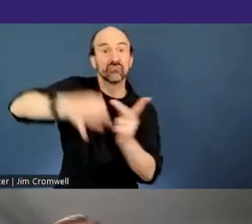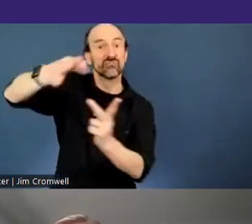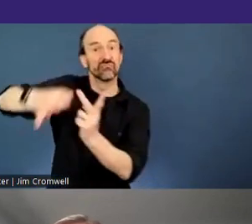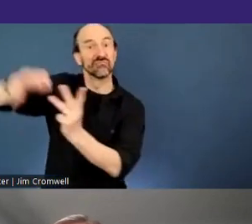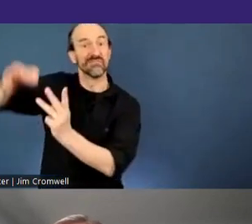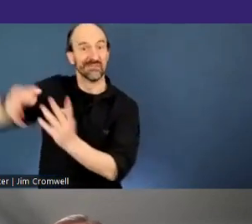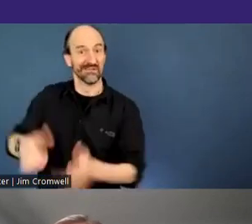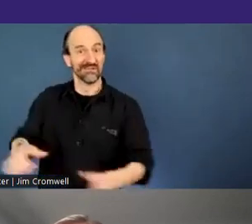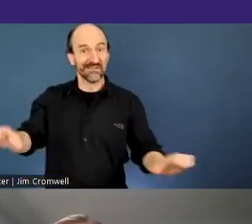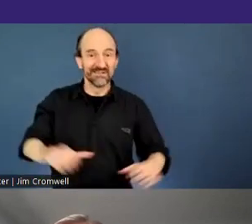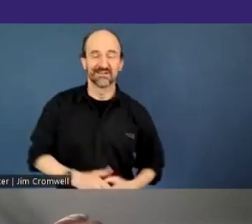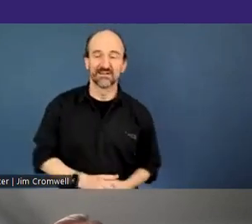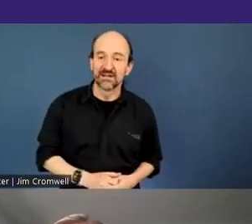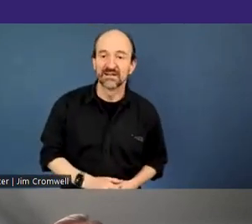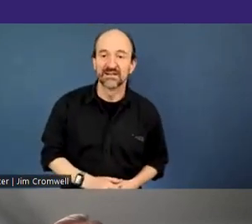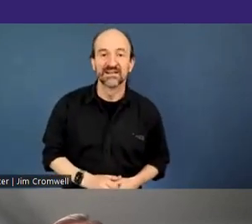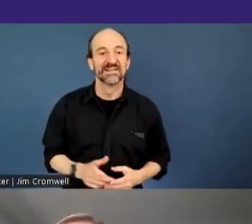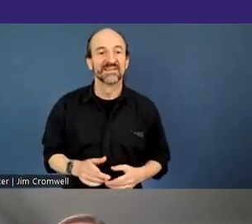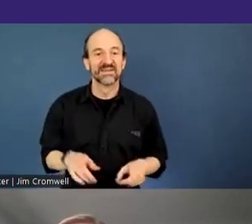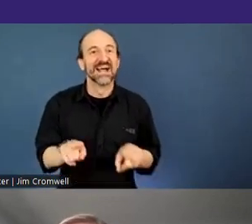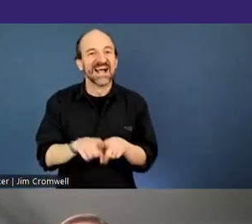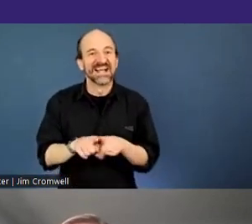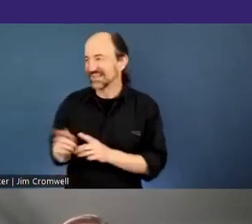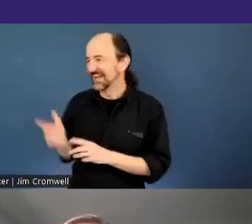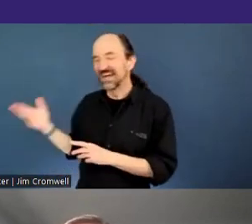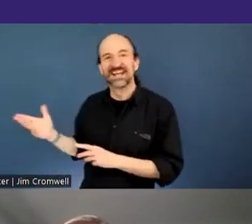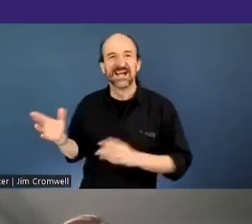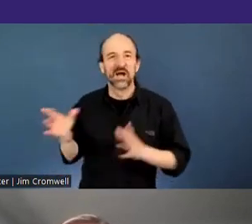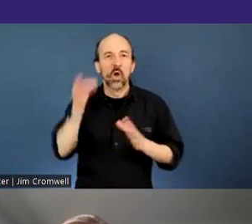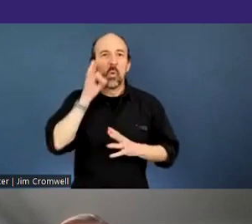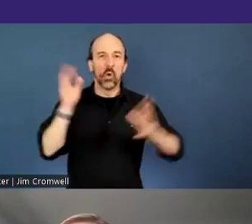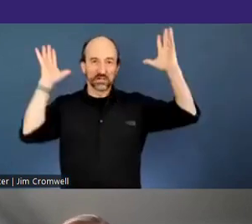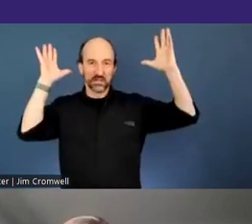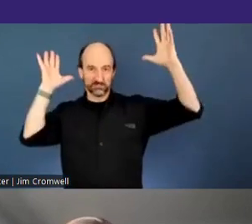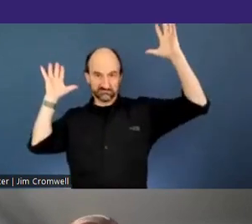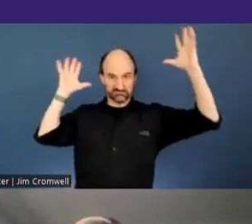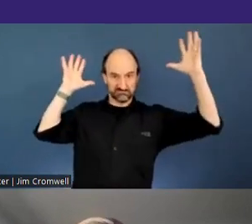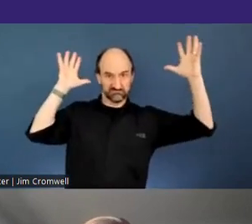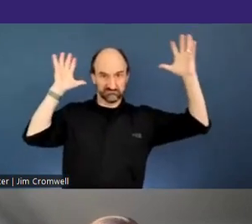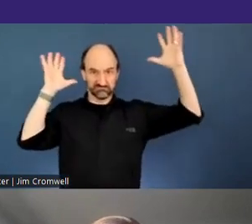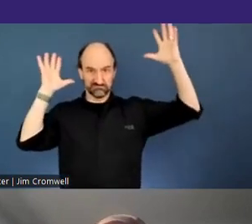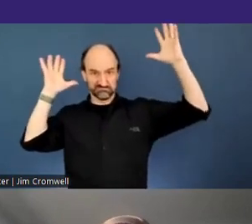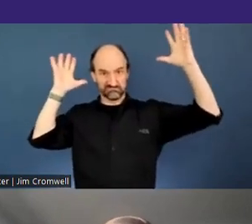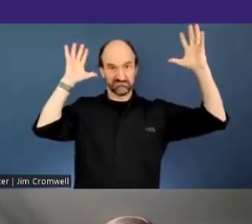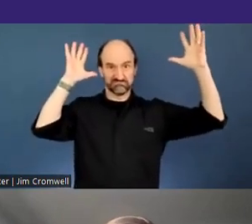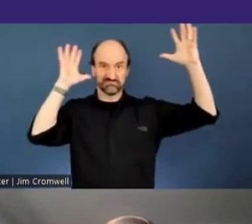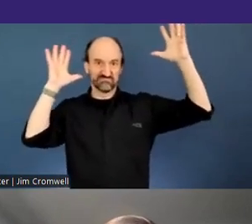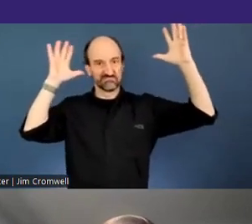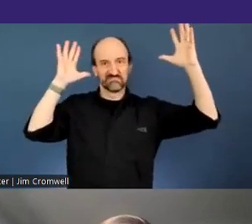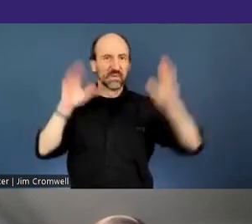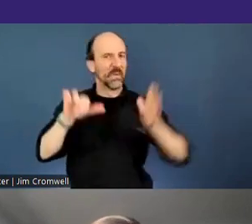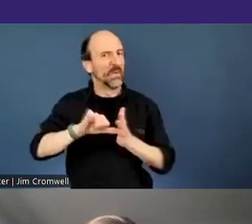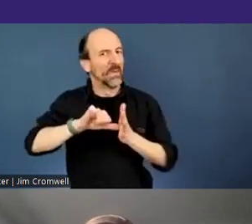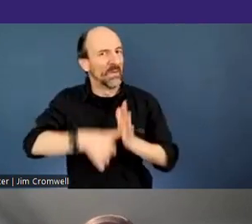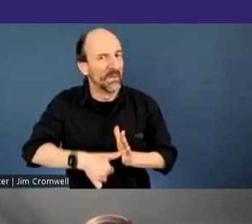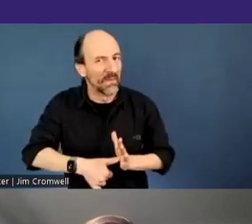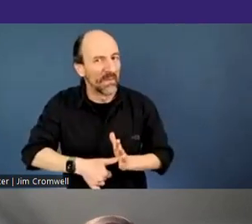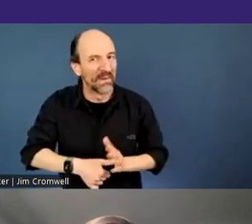carrying a big water tub up some stairs. It becomes very possible. And that is exactly what people at Outreach International do.